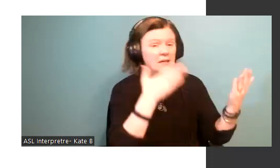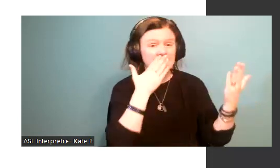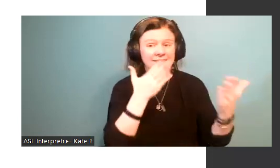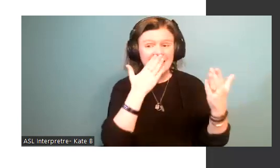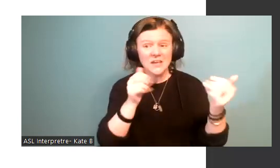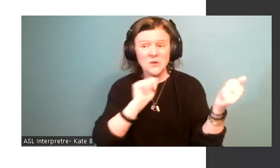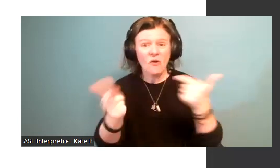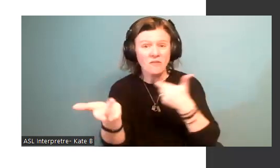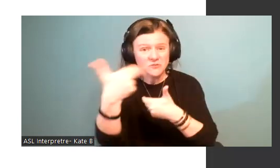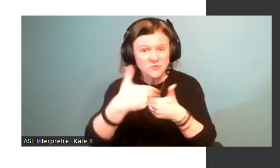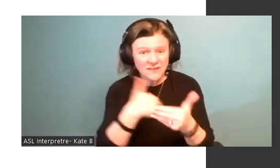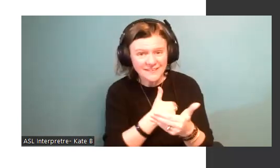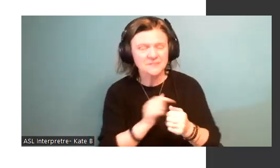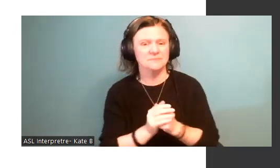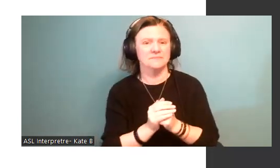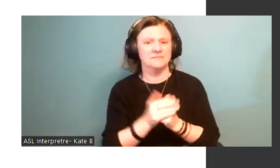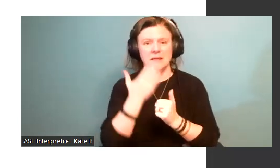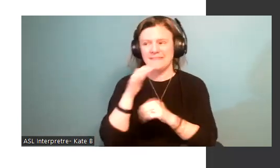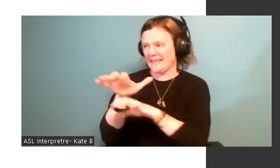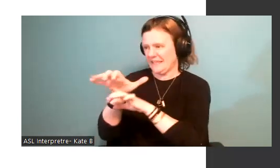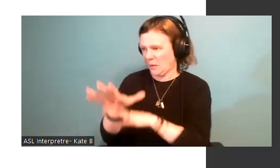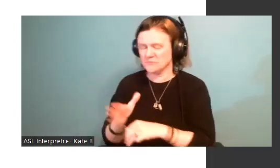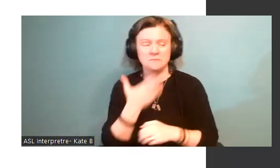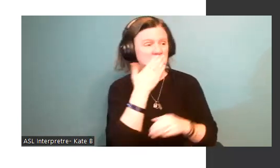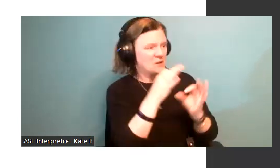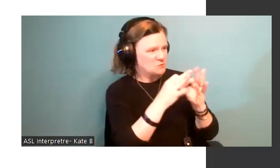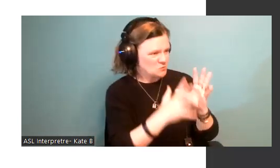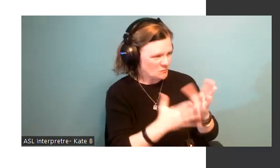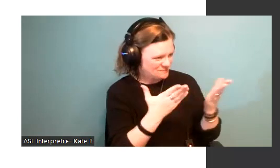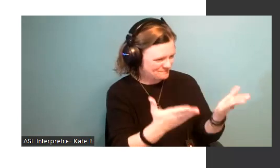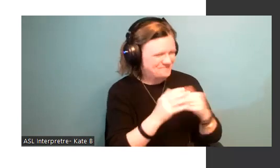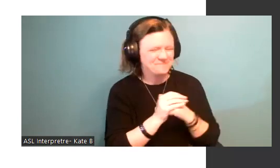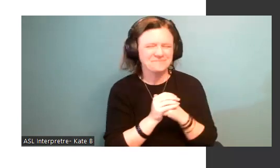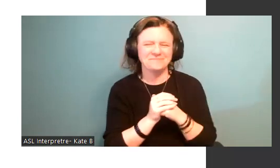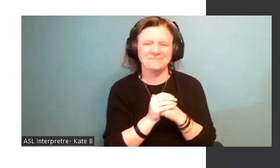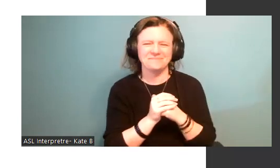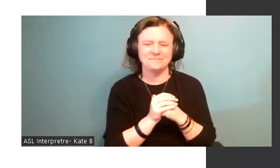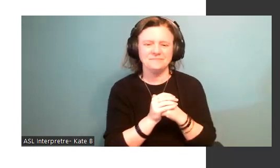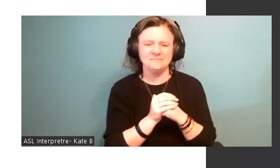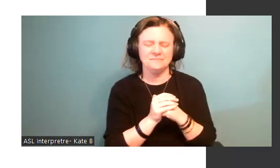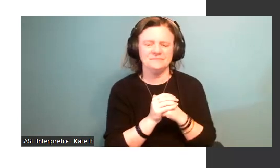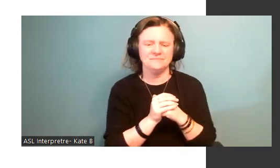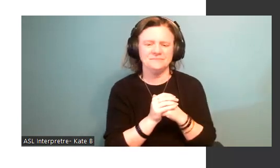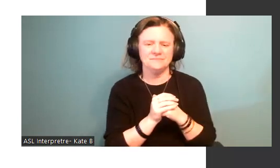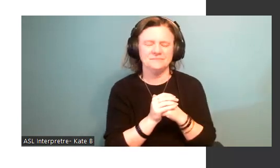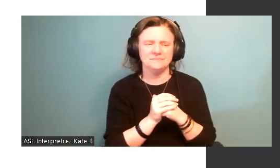All right, it does not appear so, with that, I think we are good for today. Thank you, everyone for